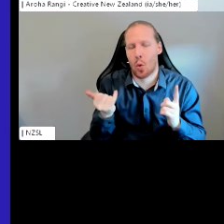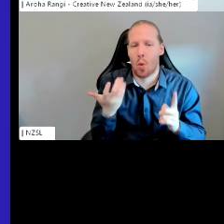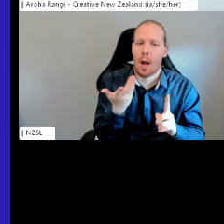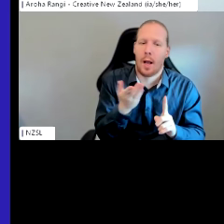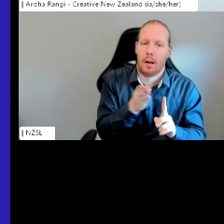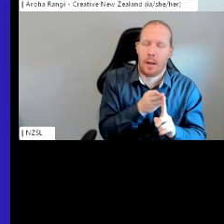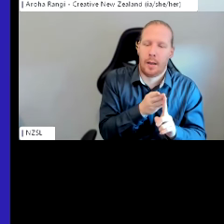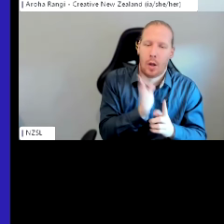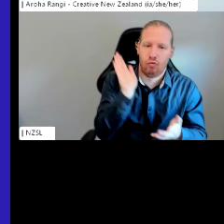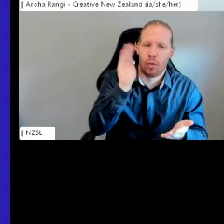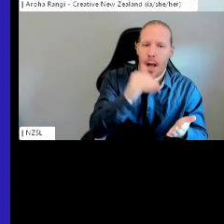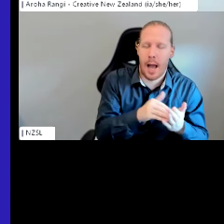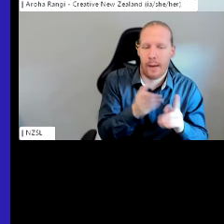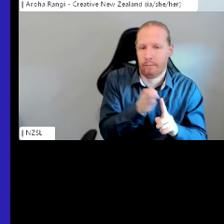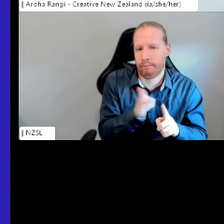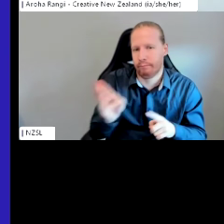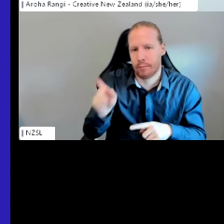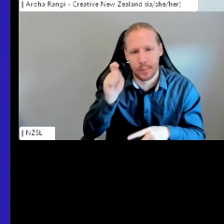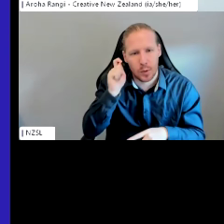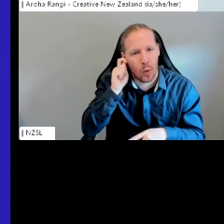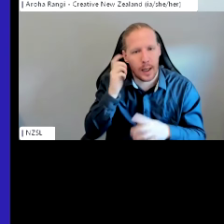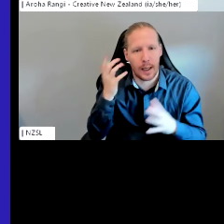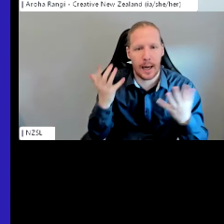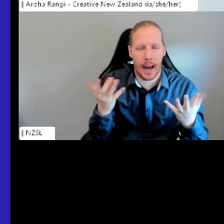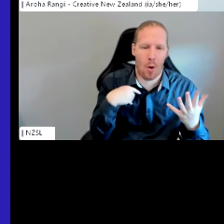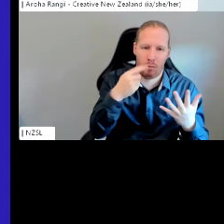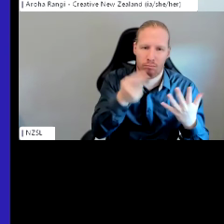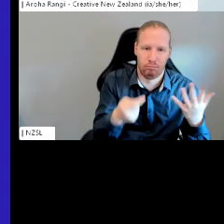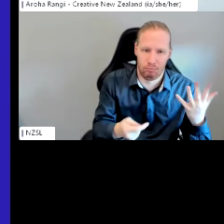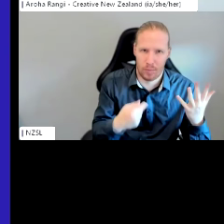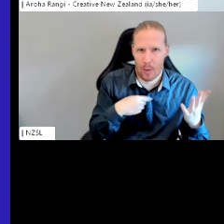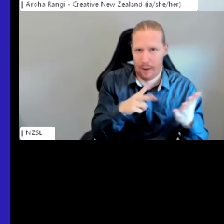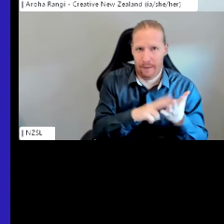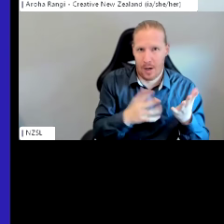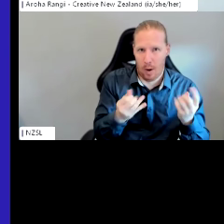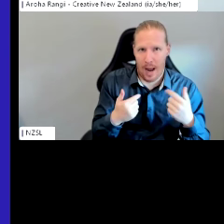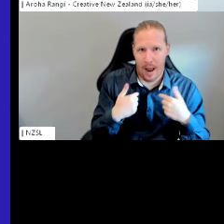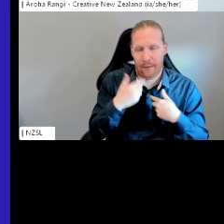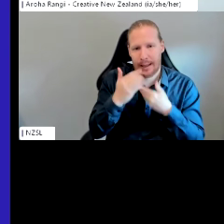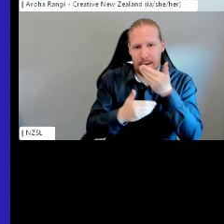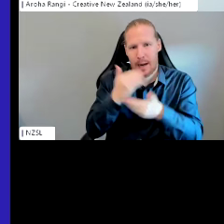uh you know toilet provision or other kinds of things. So um so I think that a lot of people